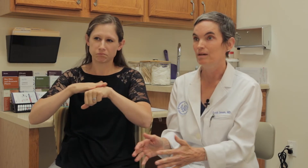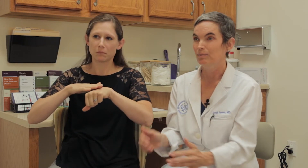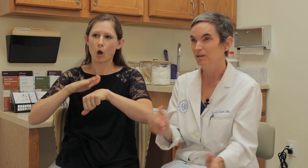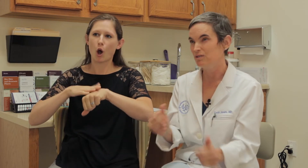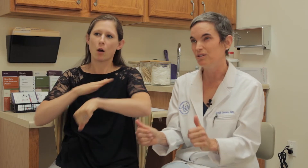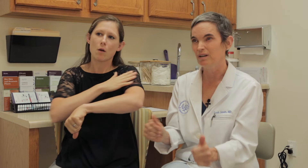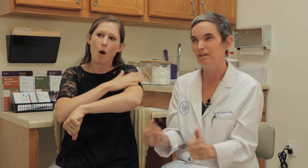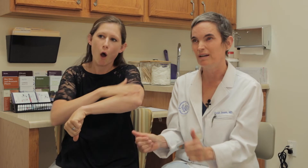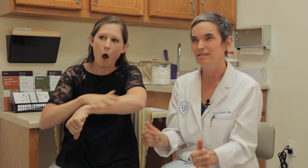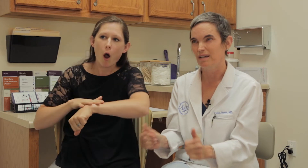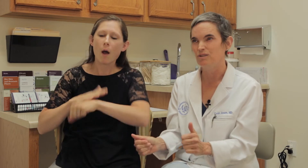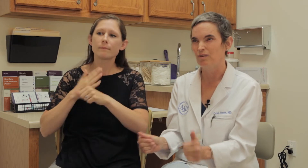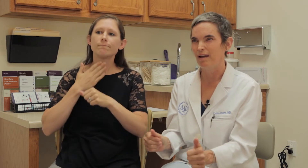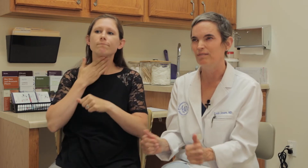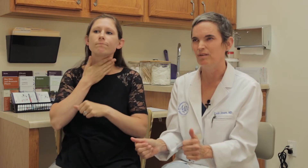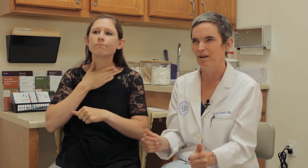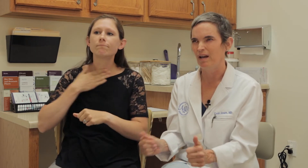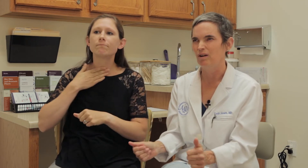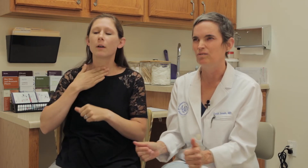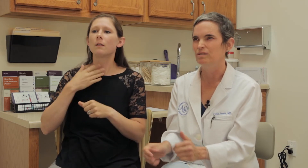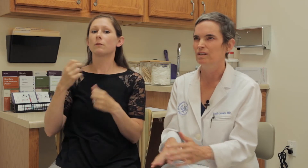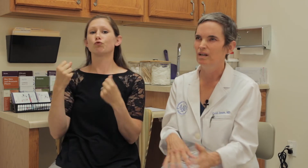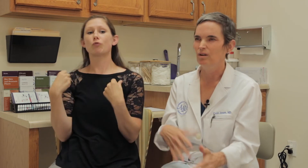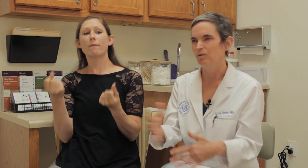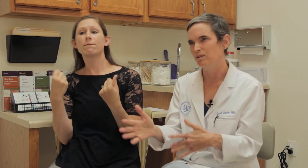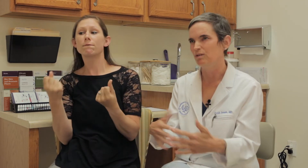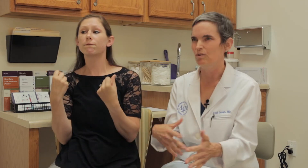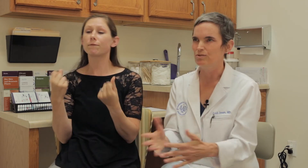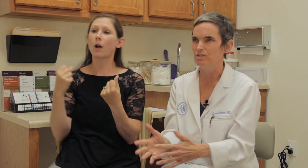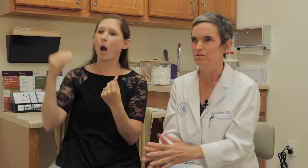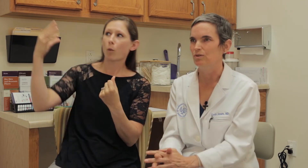because you get a lot of sun driving around going to the grocery store.